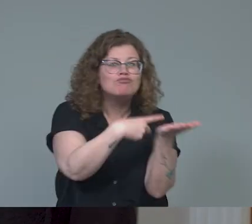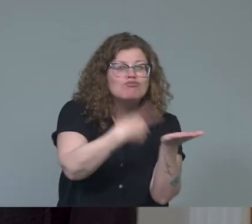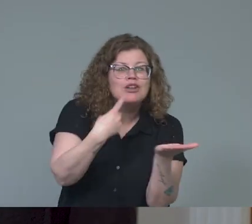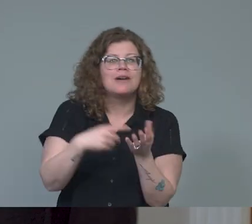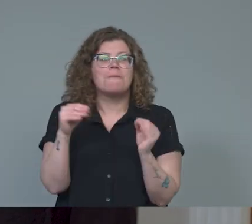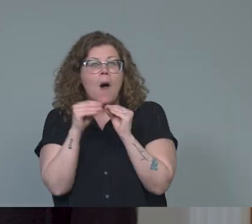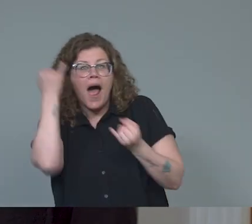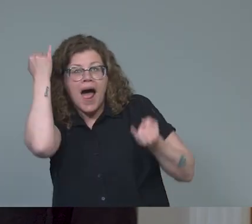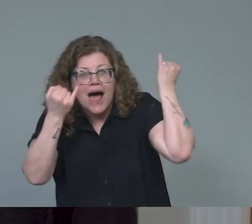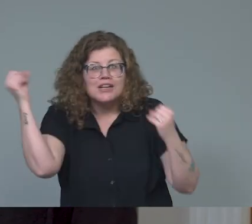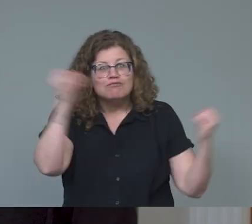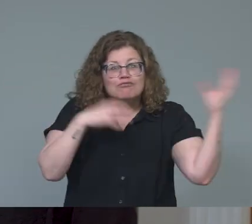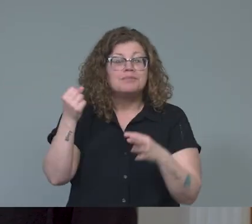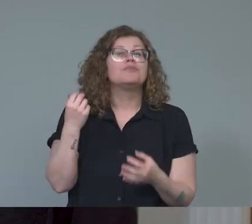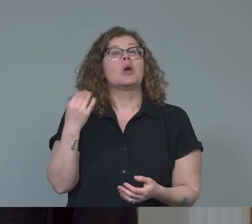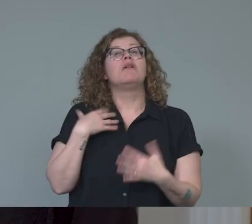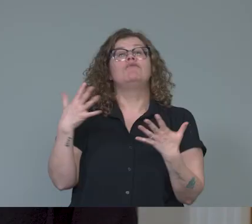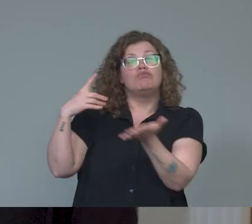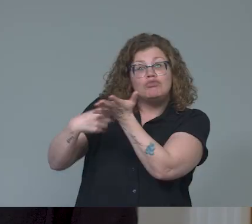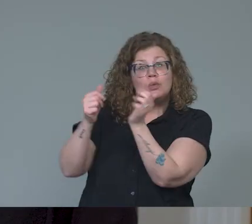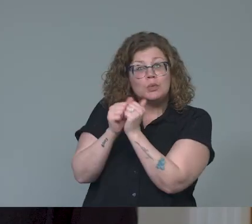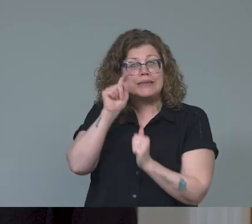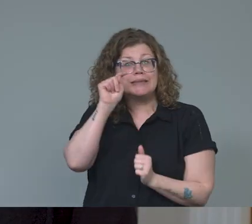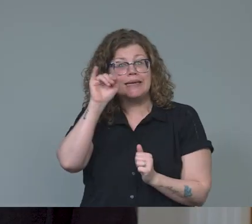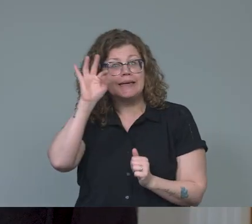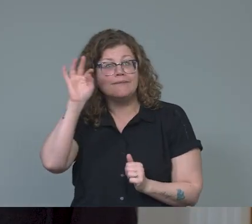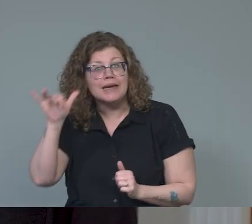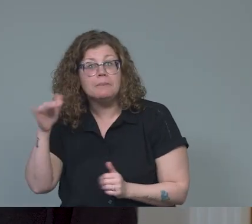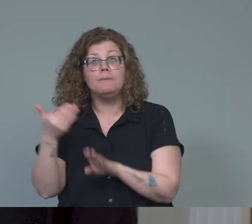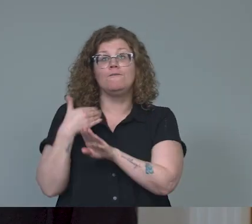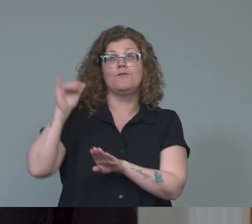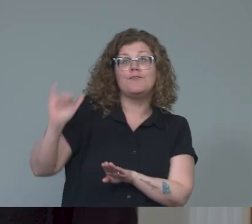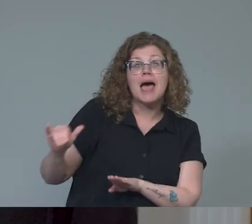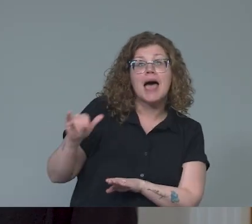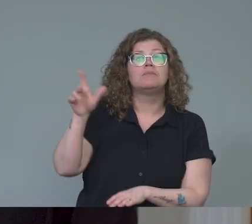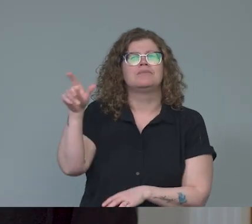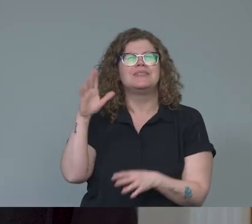She kind of like pounds an idea into something that is really like a good result at the end.